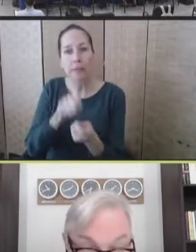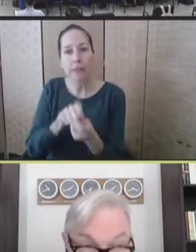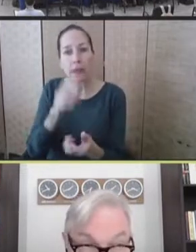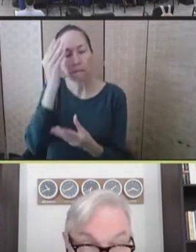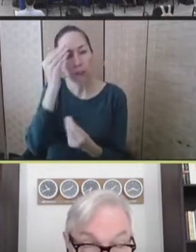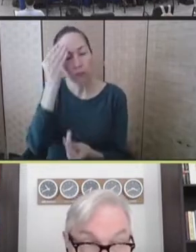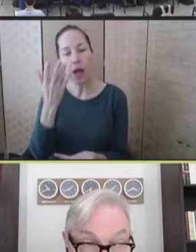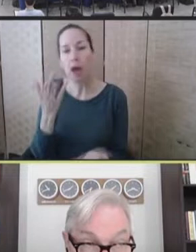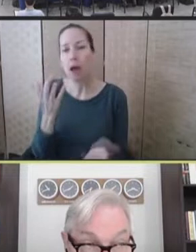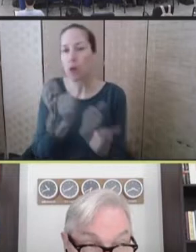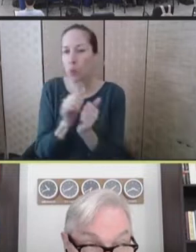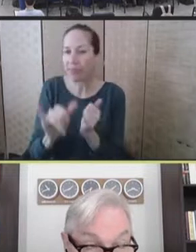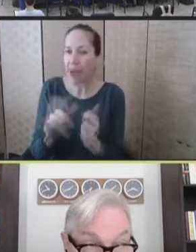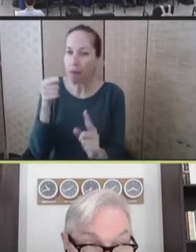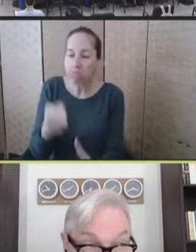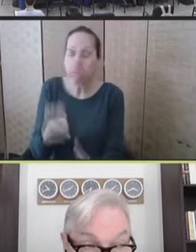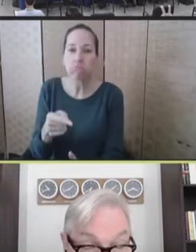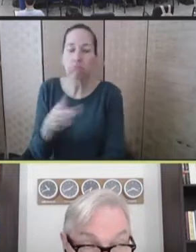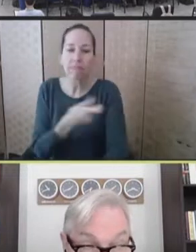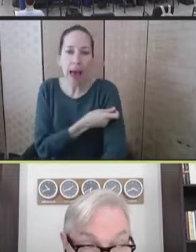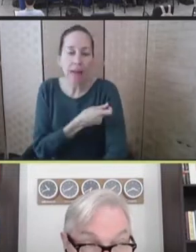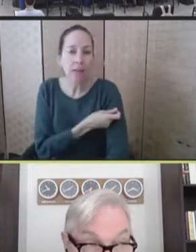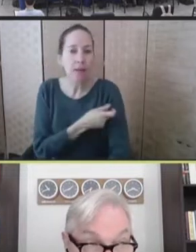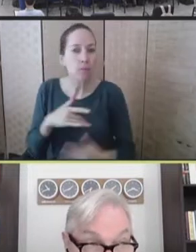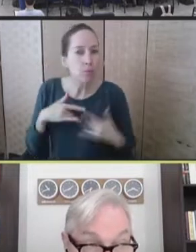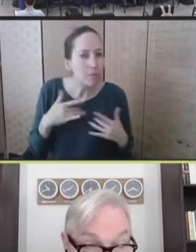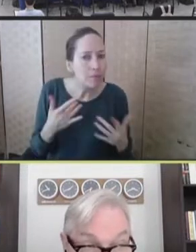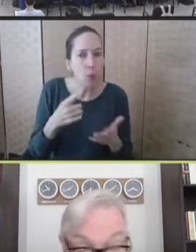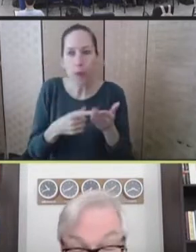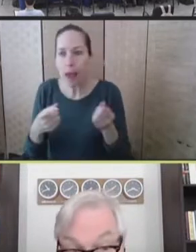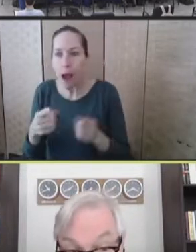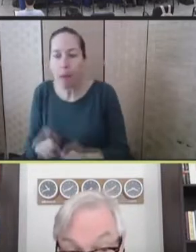happening in terms of its status.